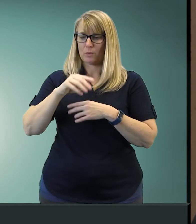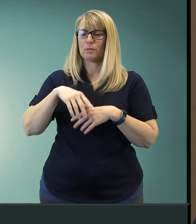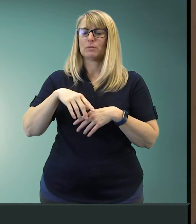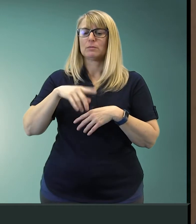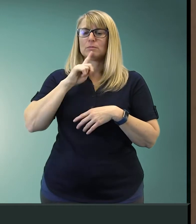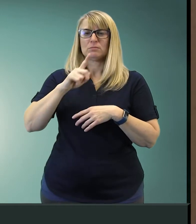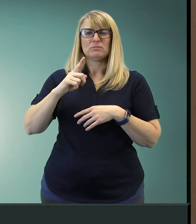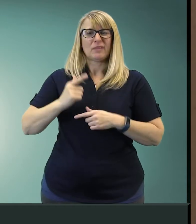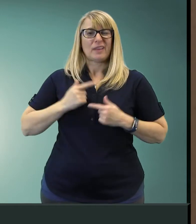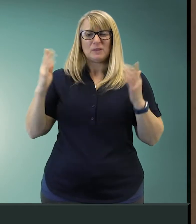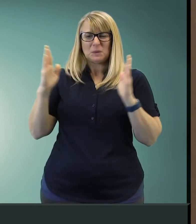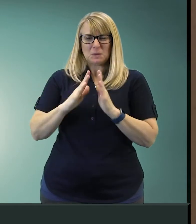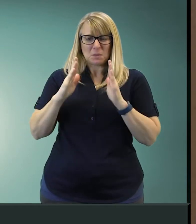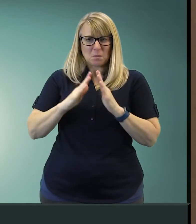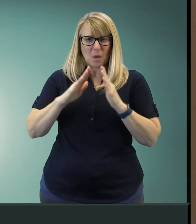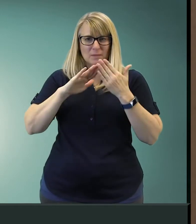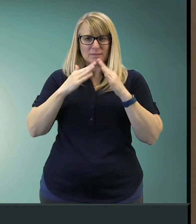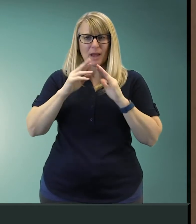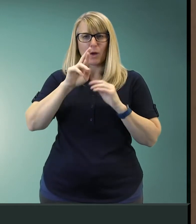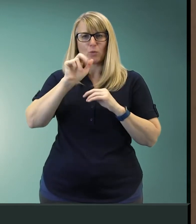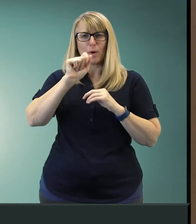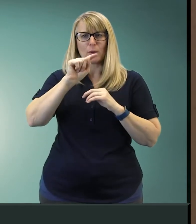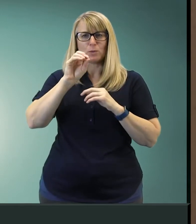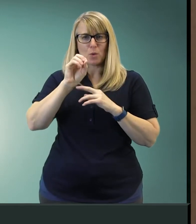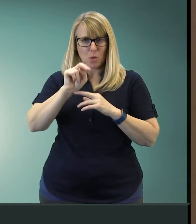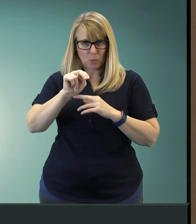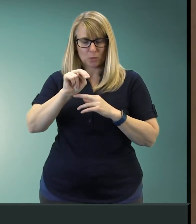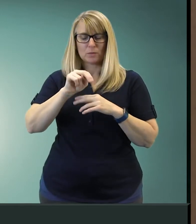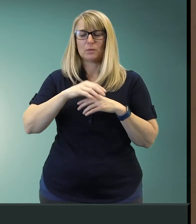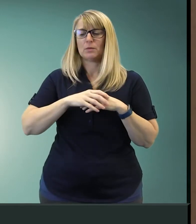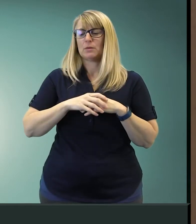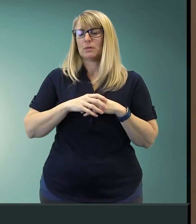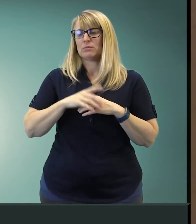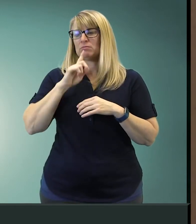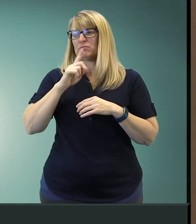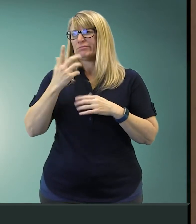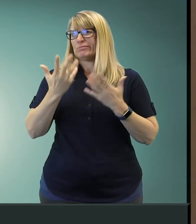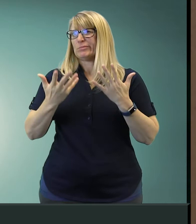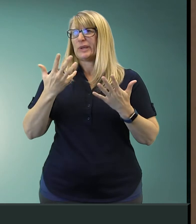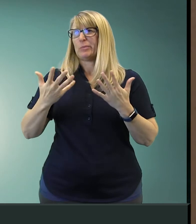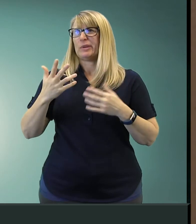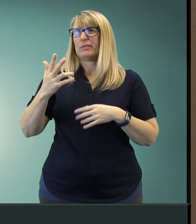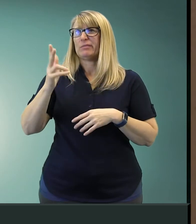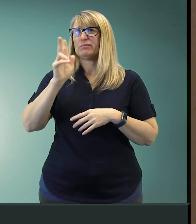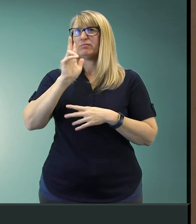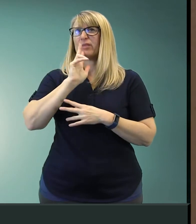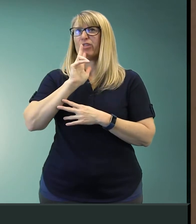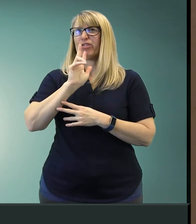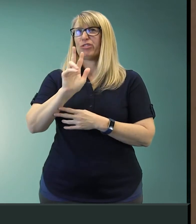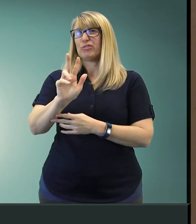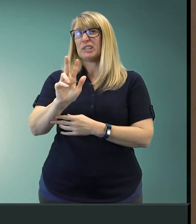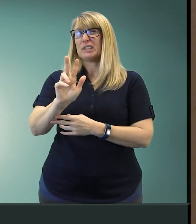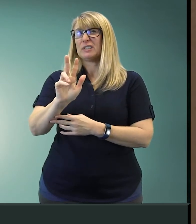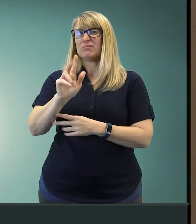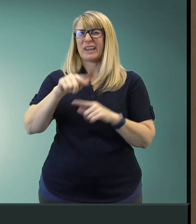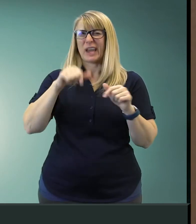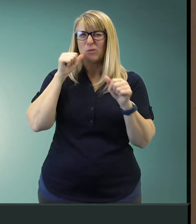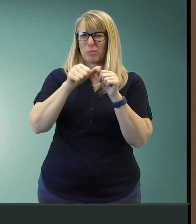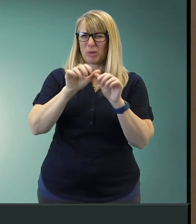and I lived in a small town. It was called Raton. When I was about probably three I think, I can't remember,